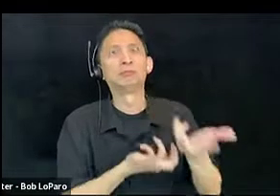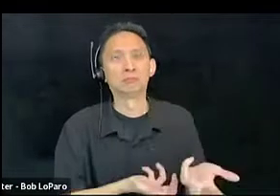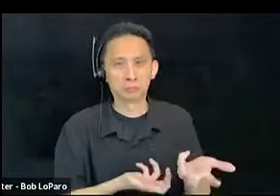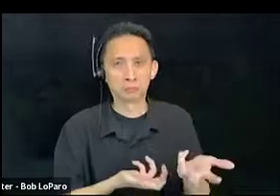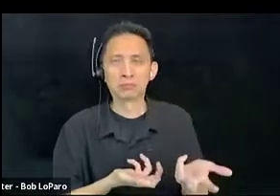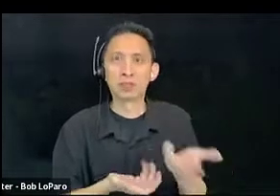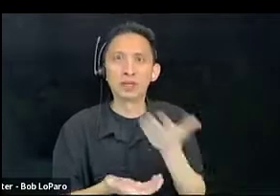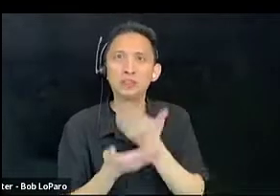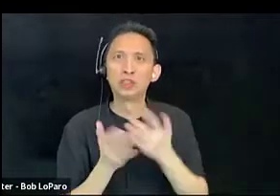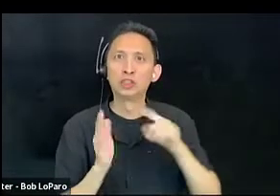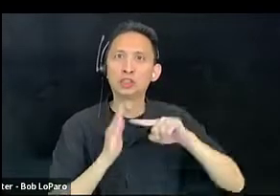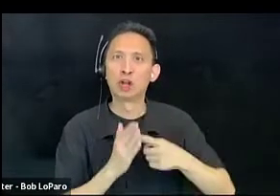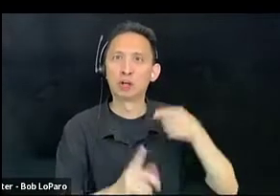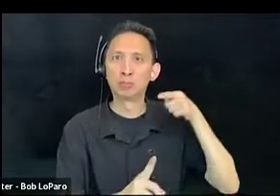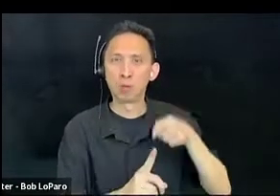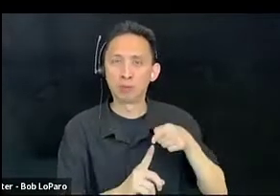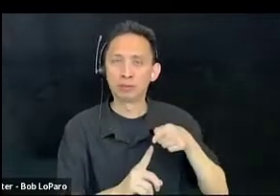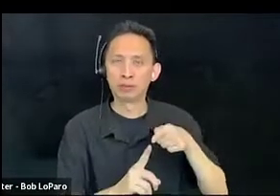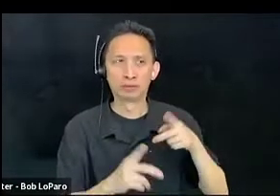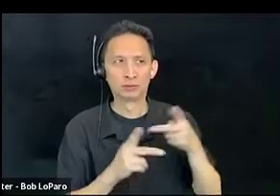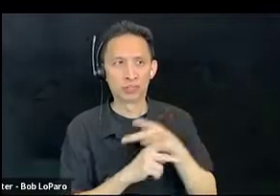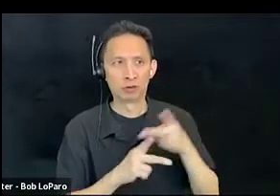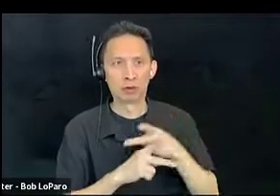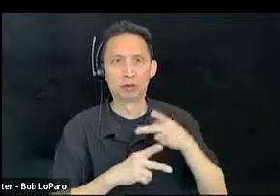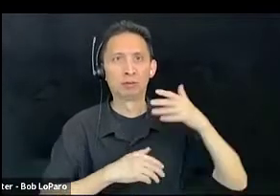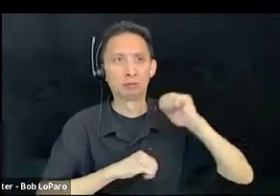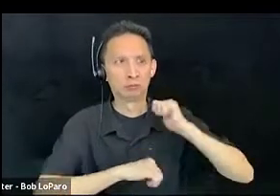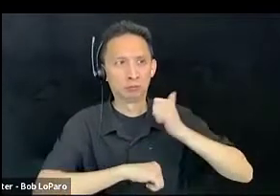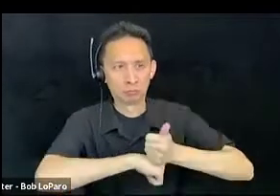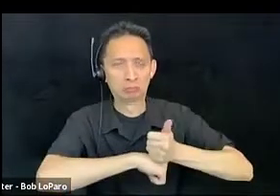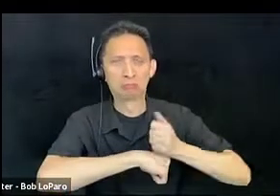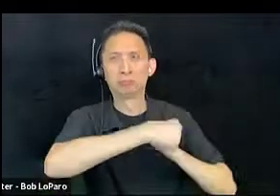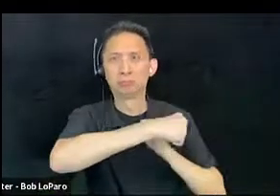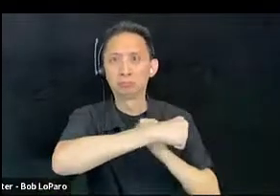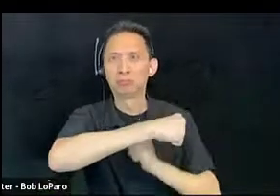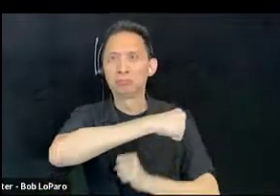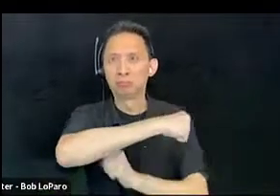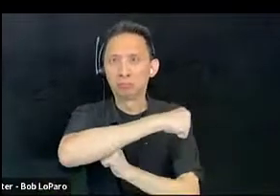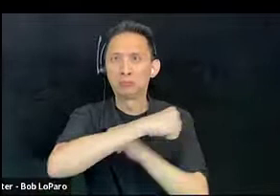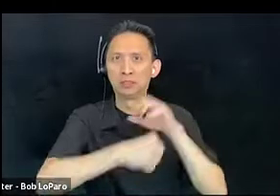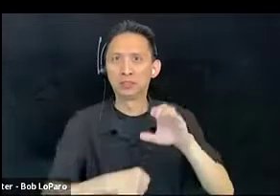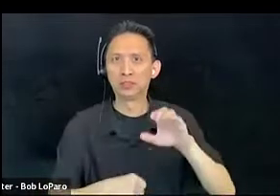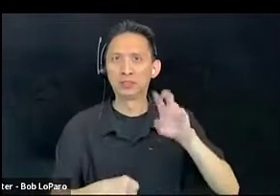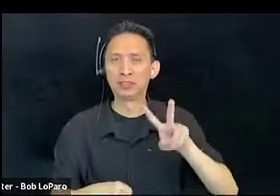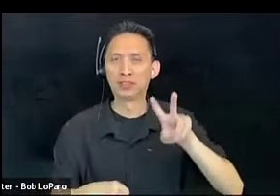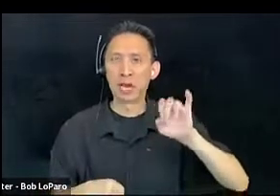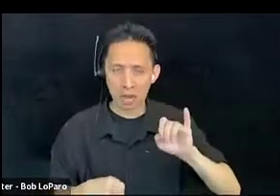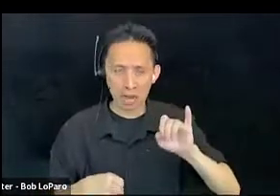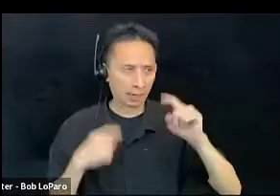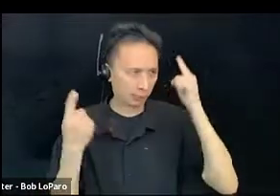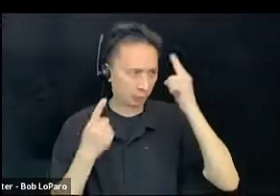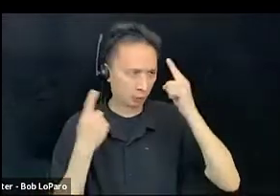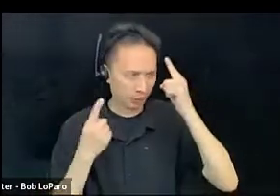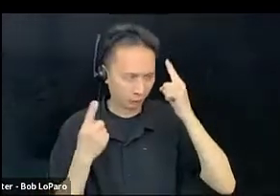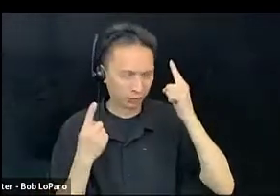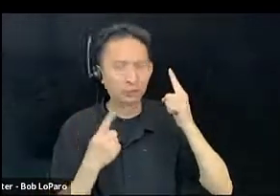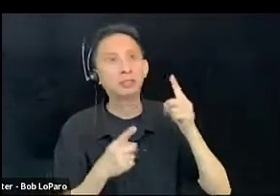from which to base all of our considerations for CVI that I will be discussing today. Okay.